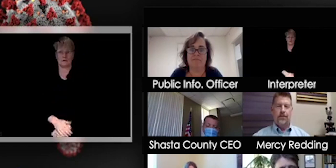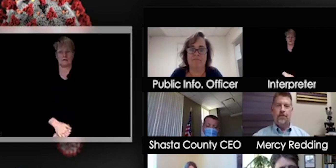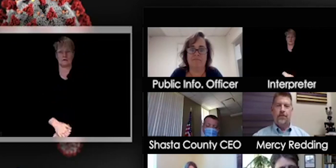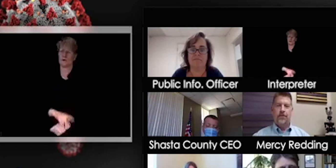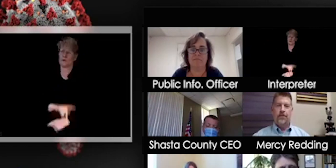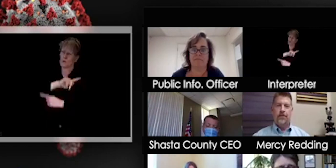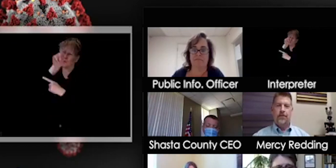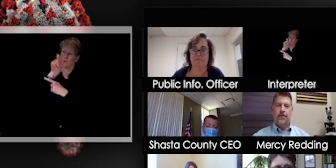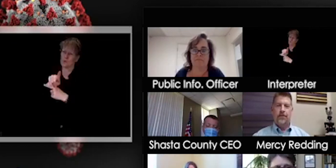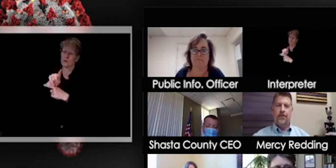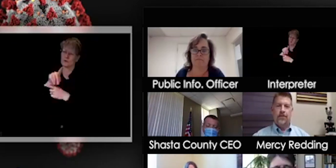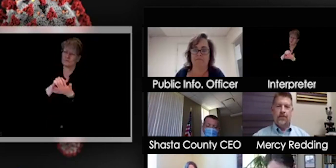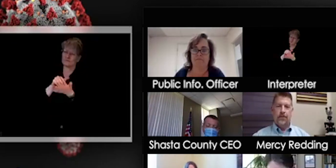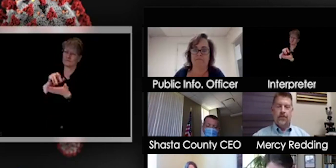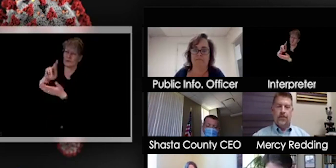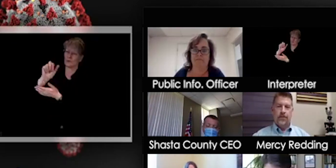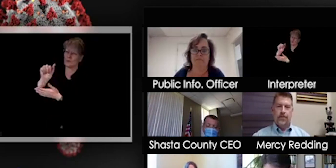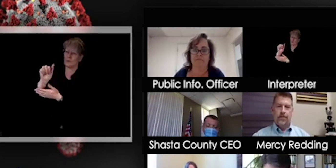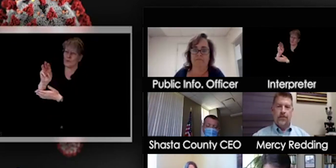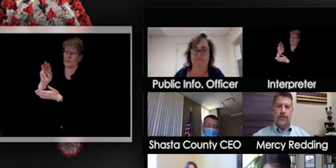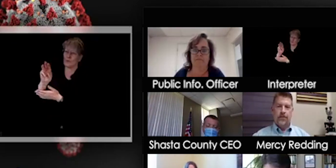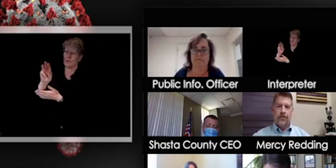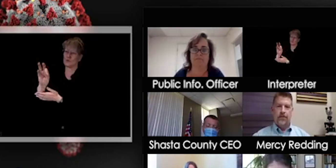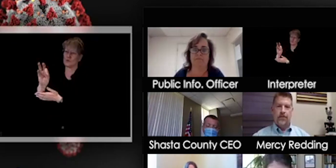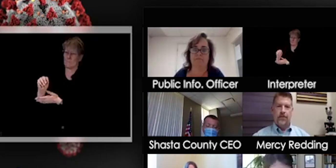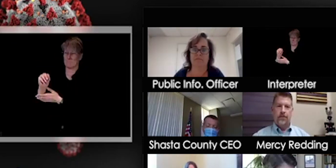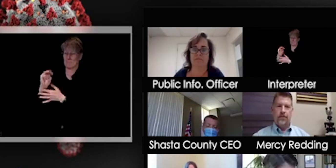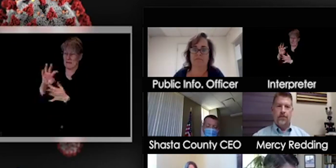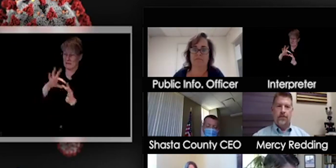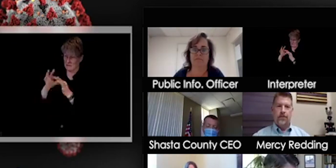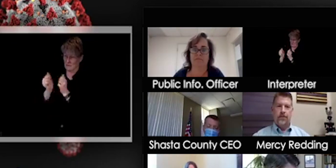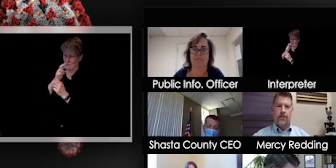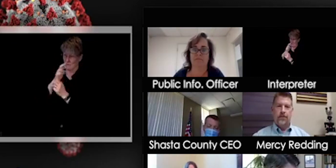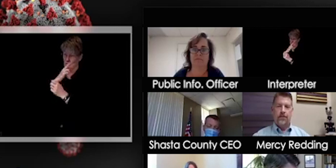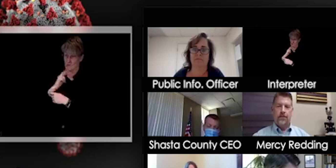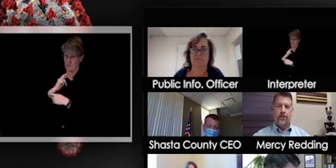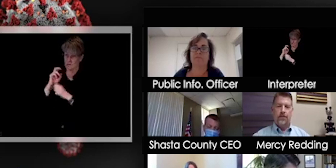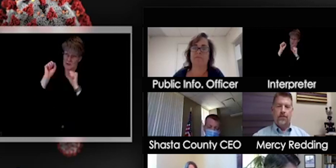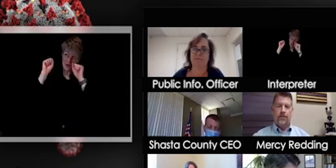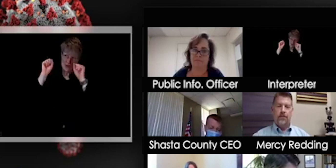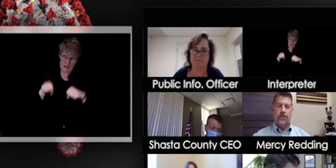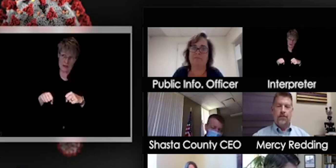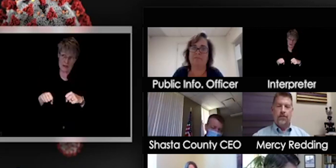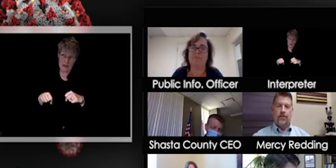So, when it comes to the restaurant. So can restaurant still do the dine in if they're